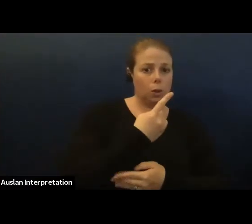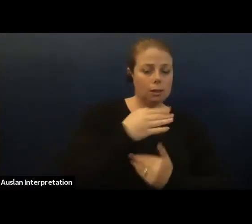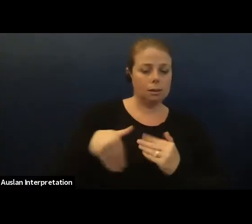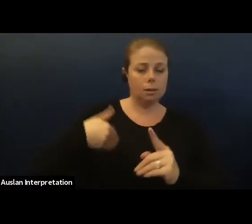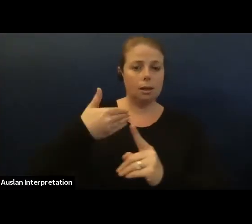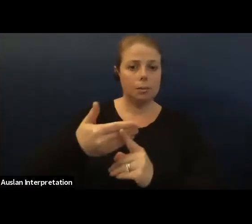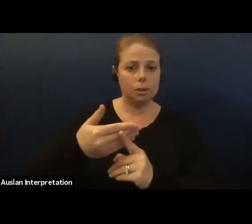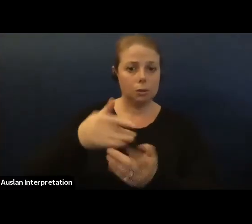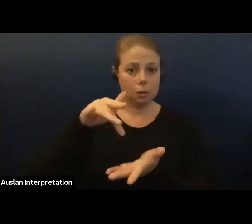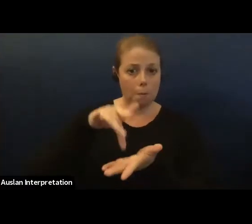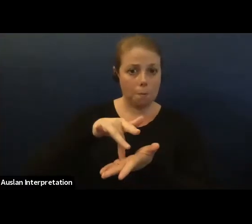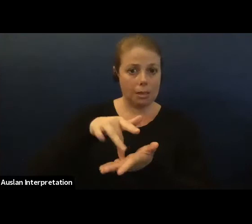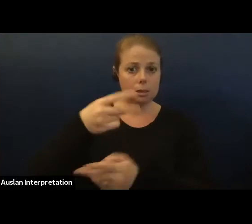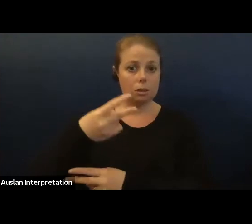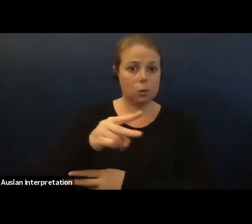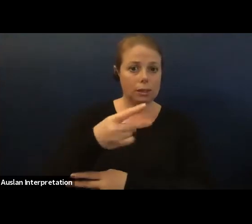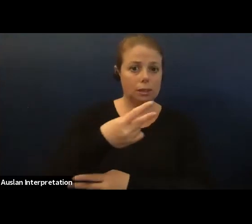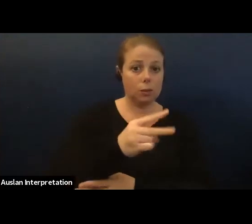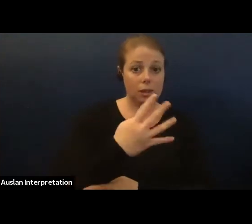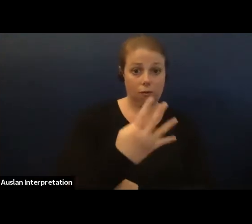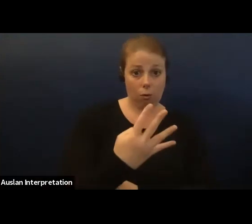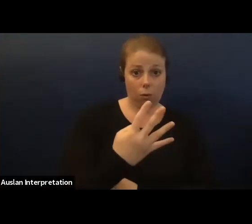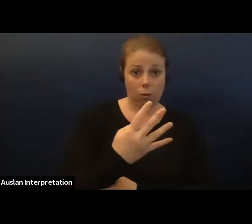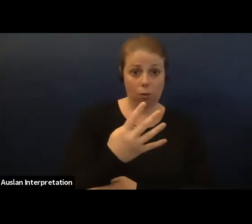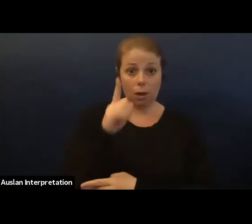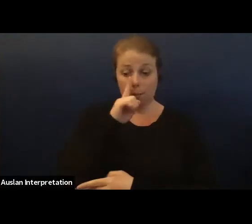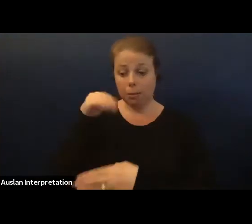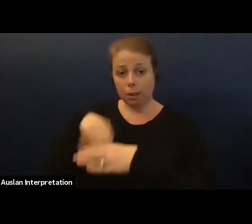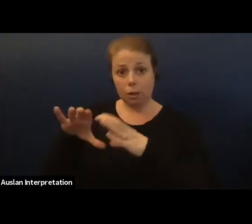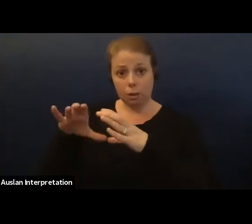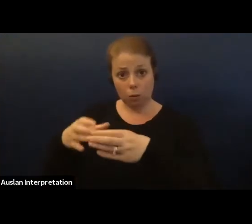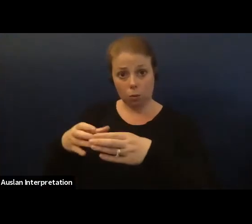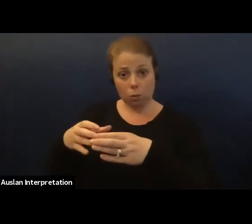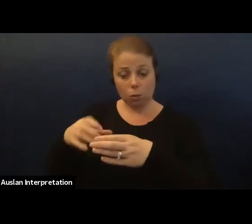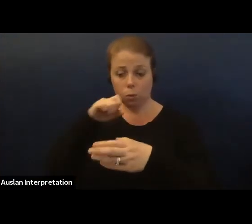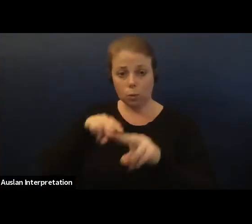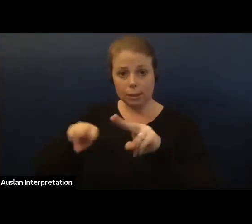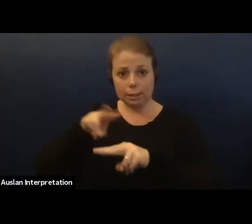The peers in the pool will assess for one of three closing dates for peer assess the funding